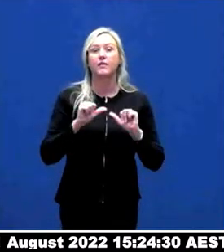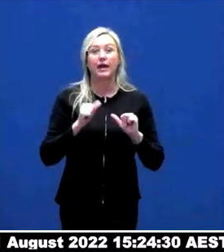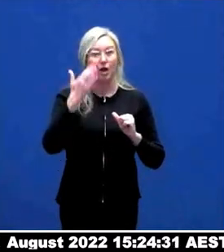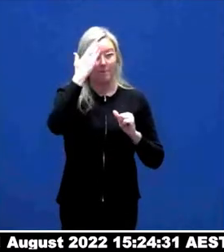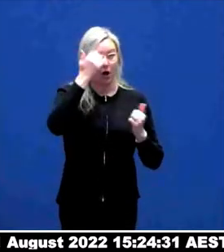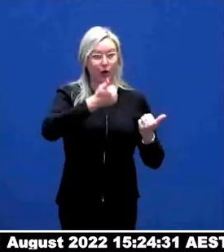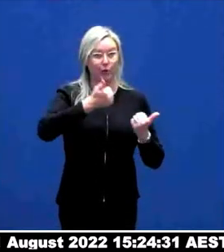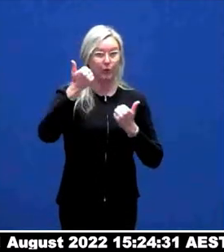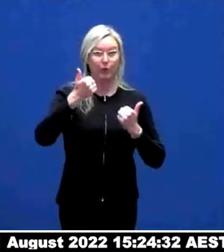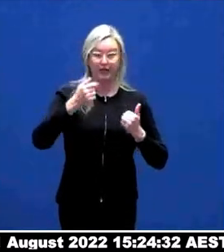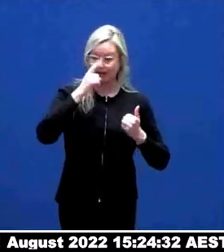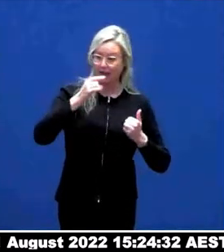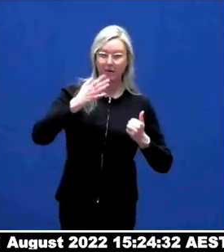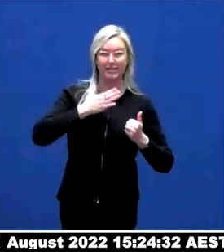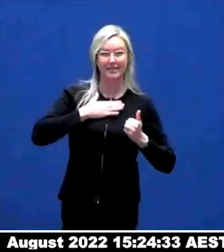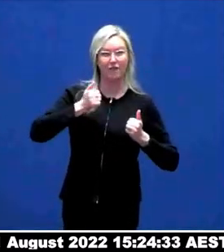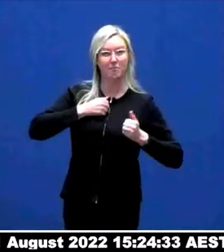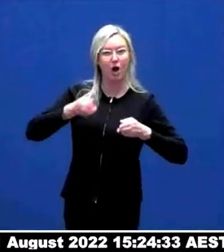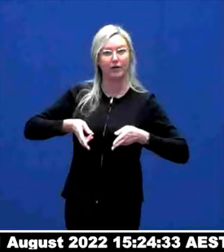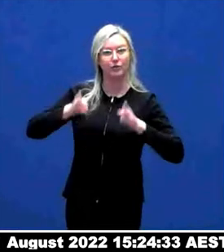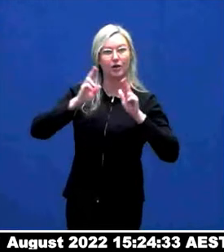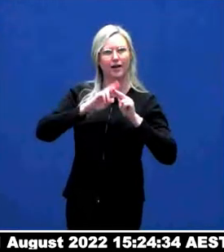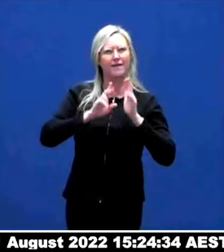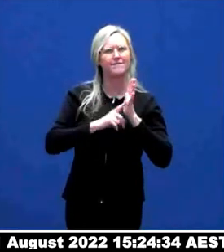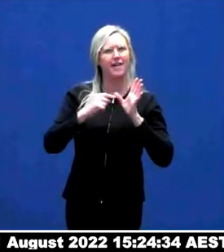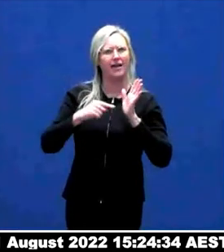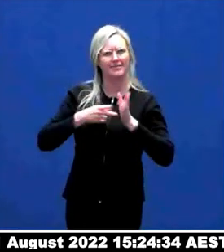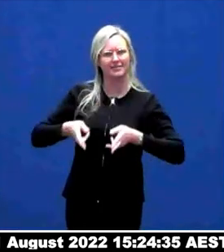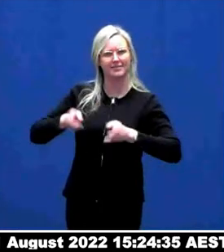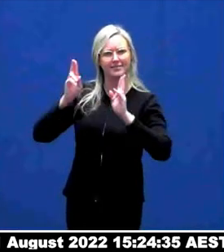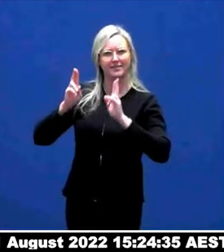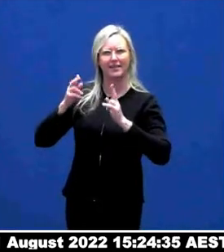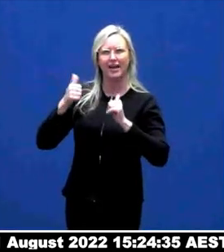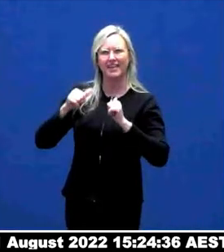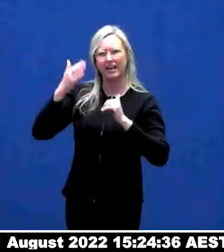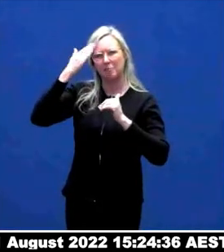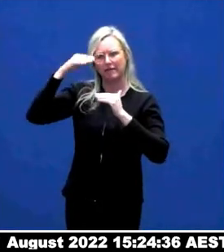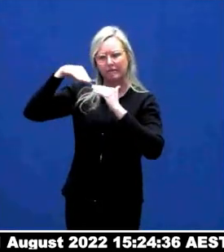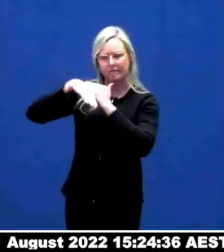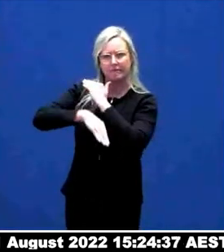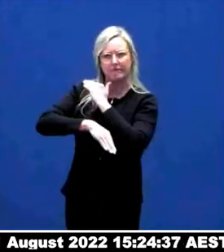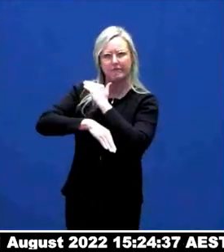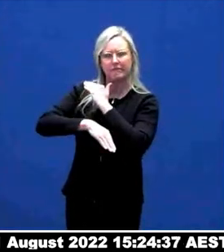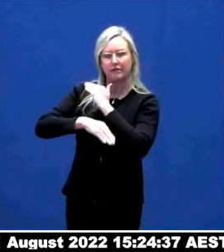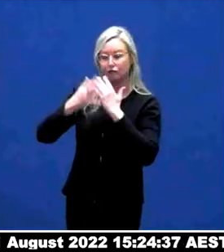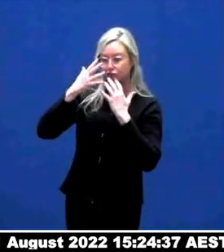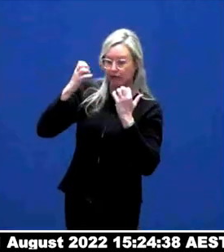When things, when I get stressed out, run down, over time, back to the boarding house.